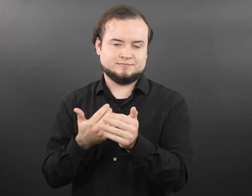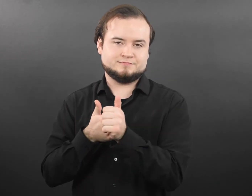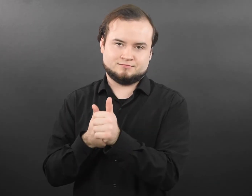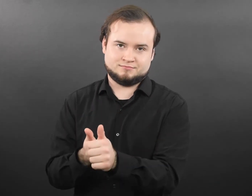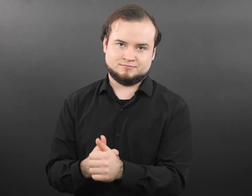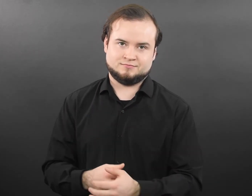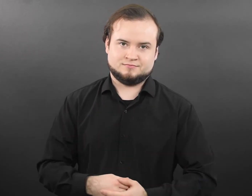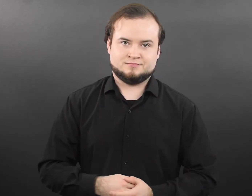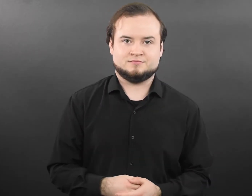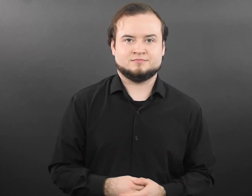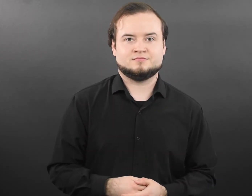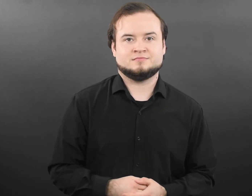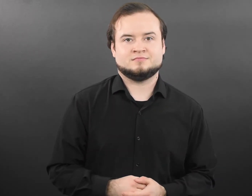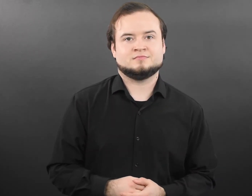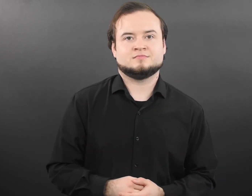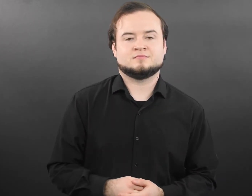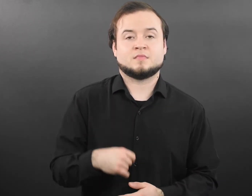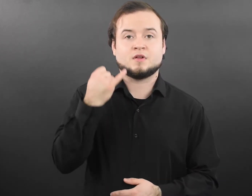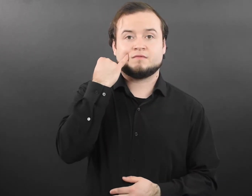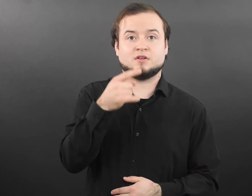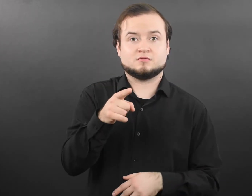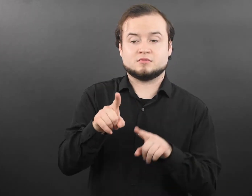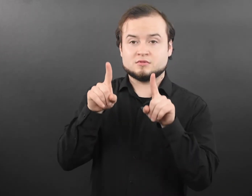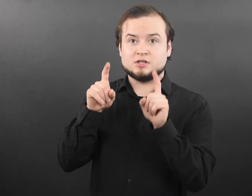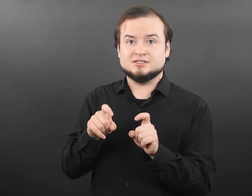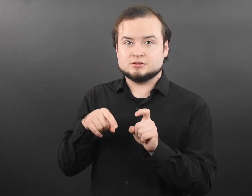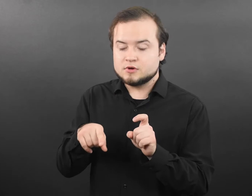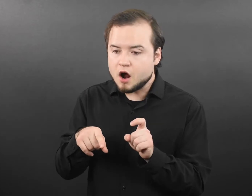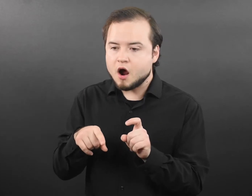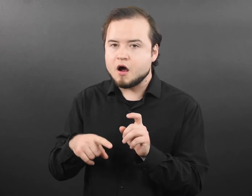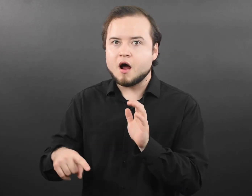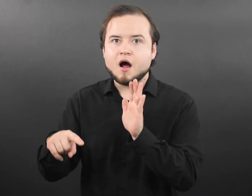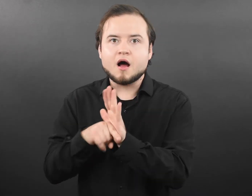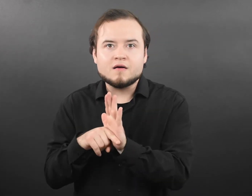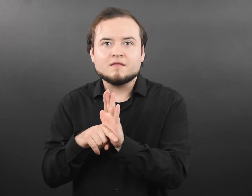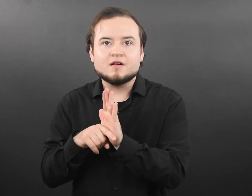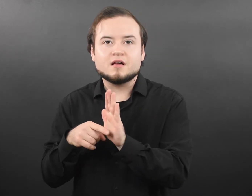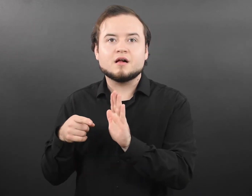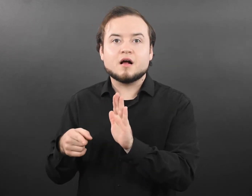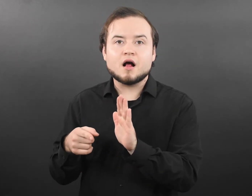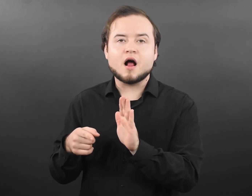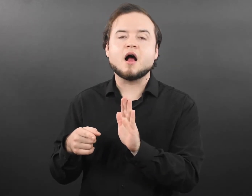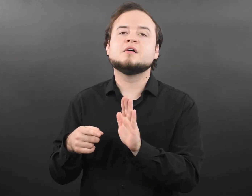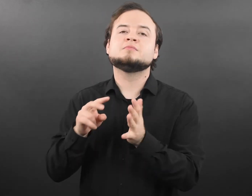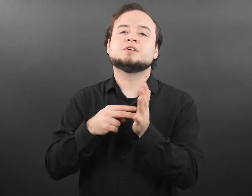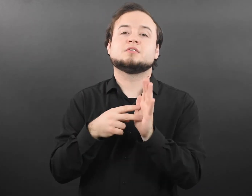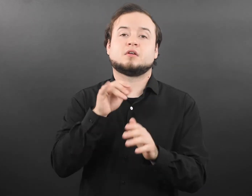• ▪ If you test negative, finish your full five days in quarantine.